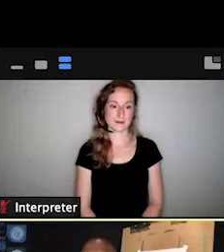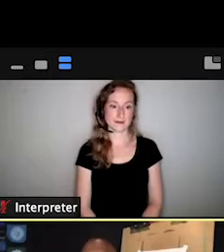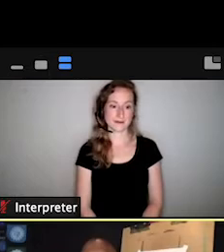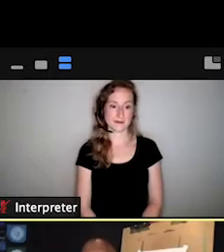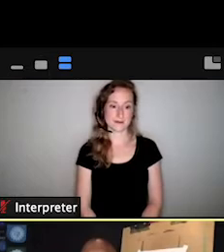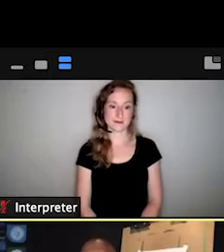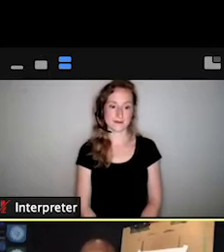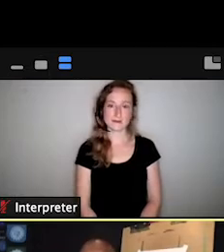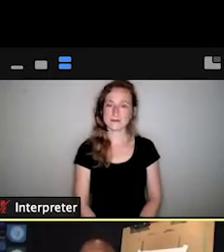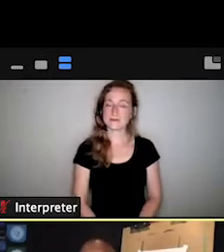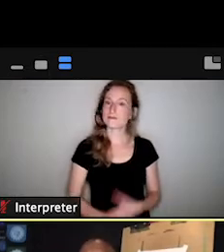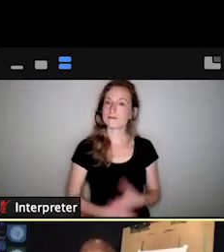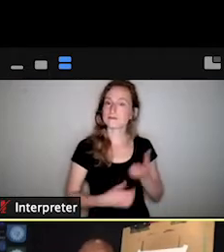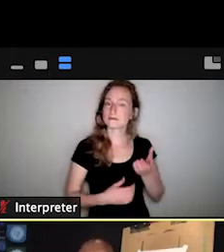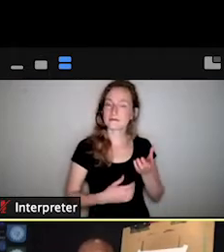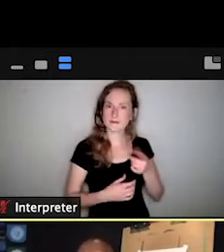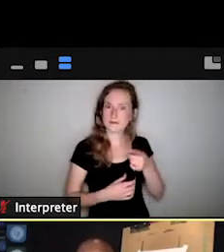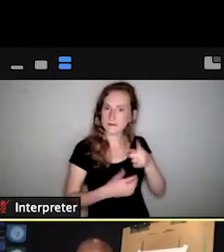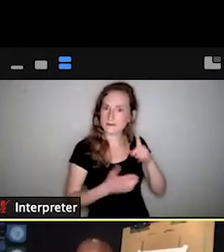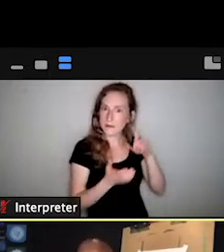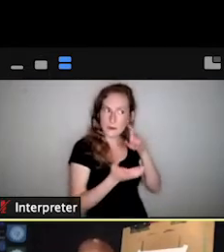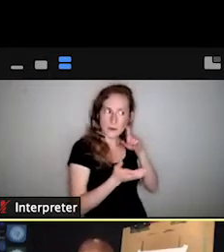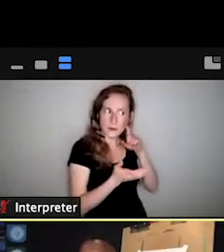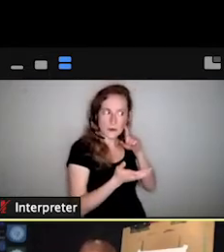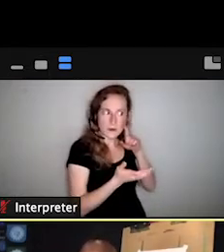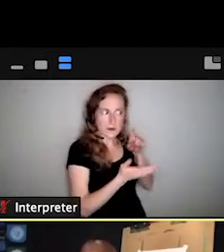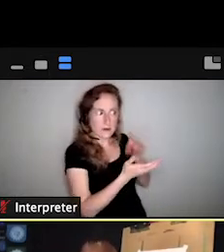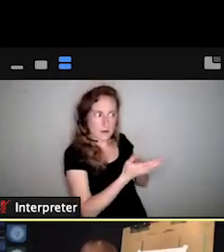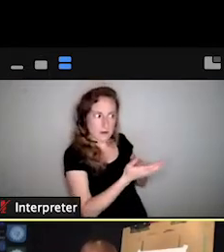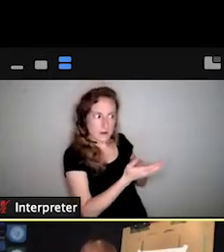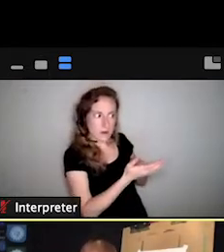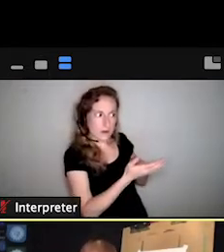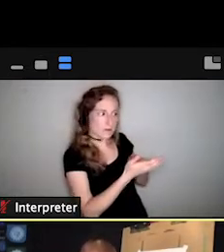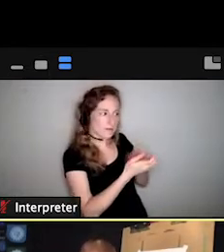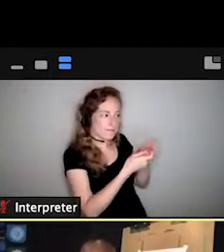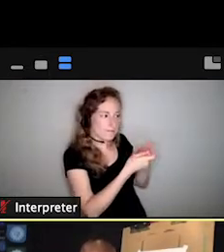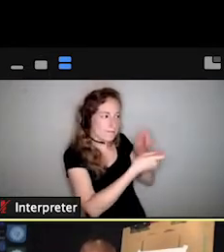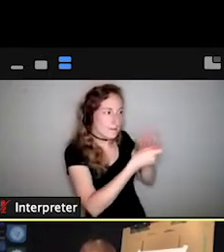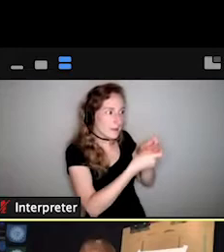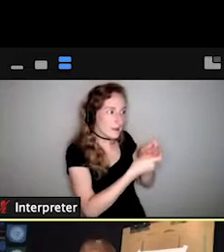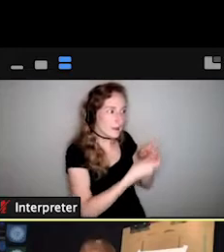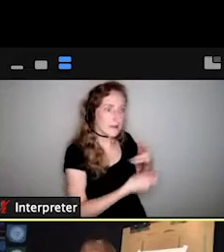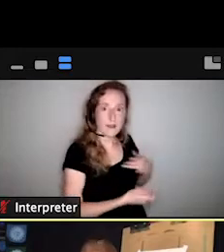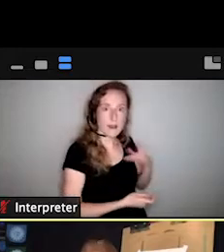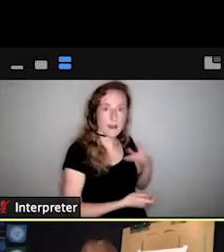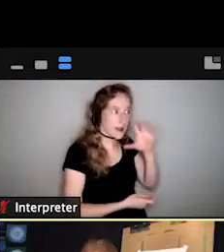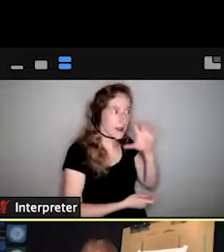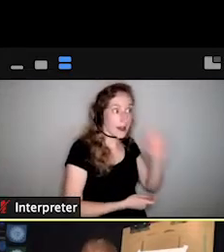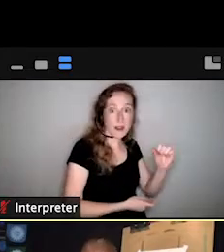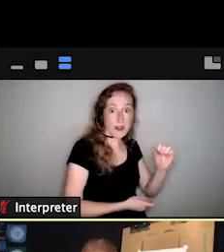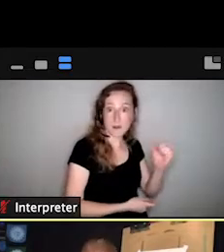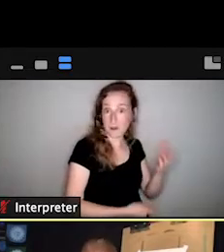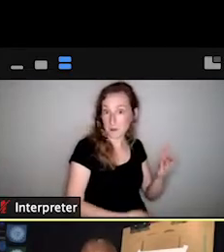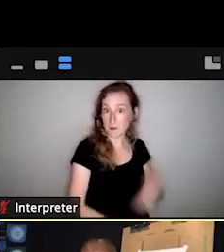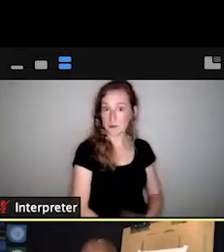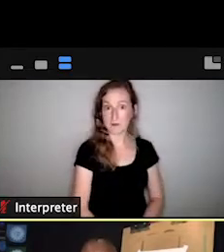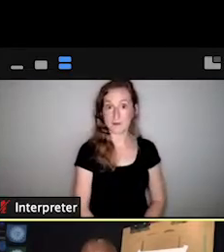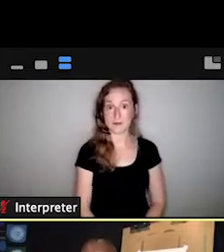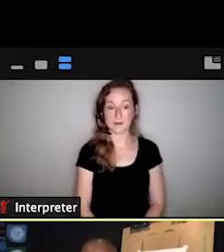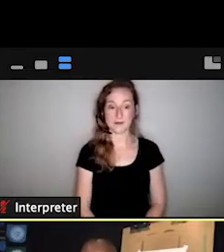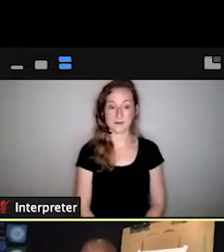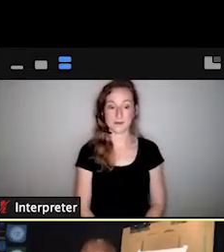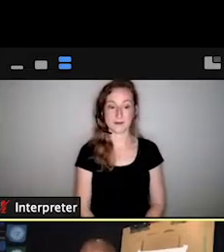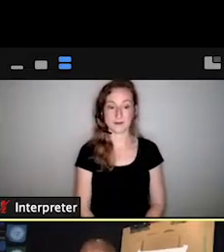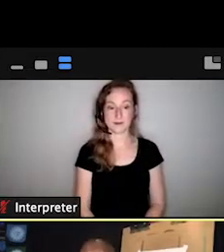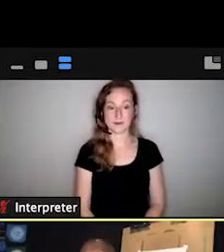Are there any details of this Clyfford Still painting that catch your eye?